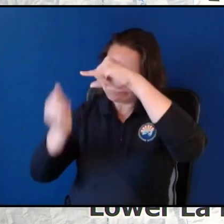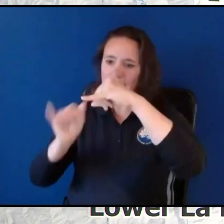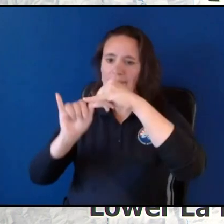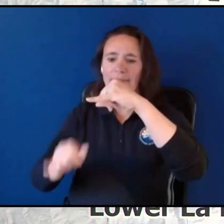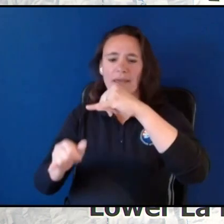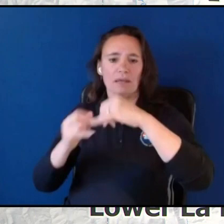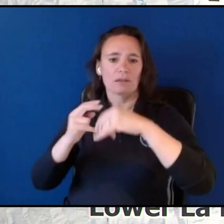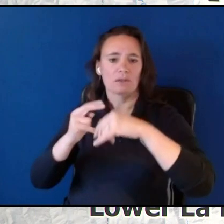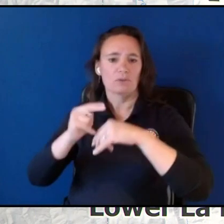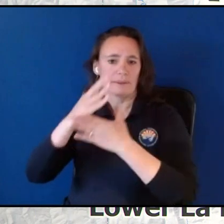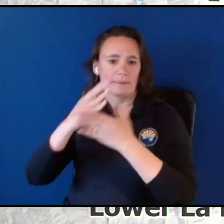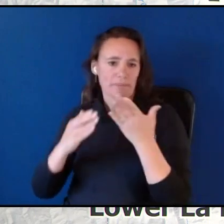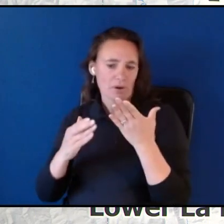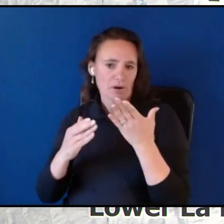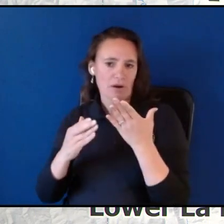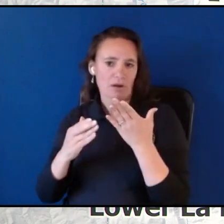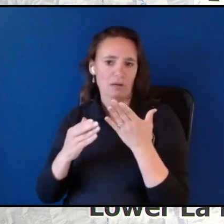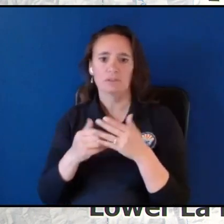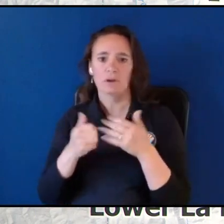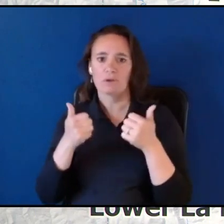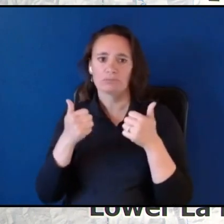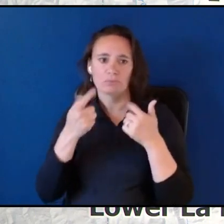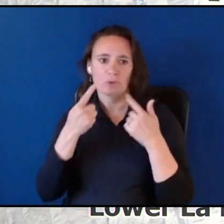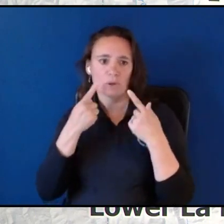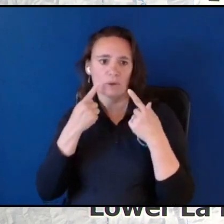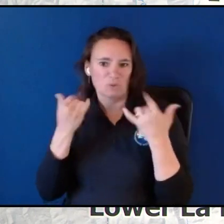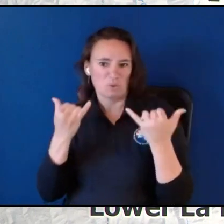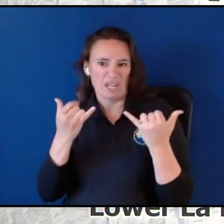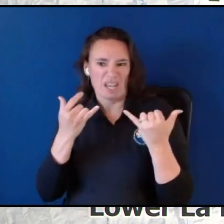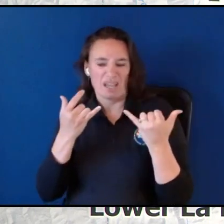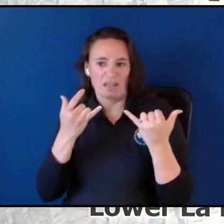for us once we can get all this piece secured which means we